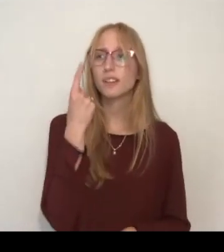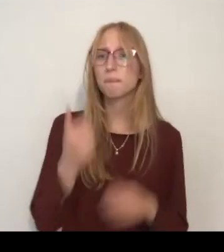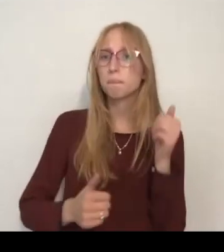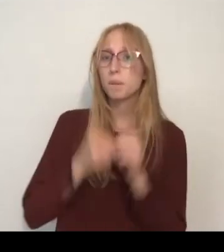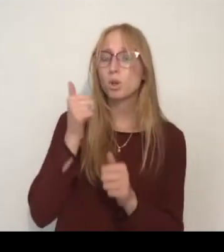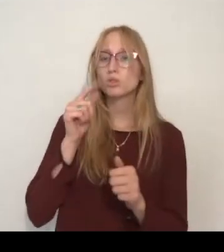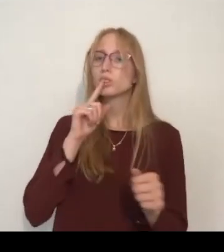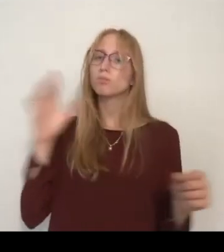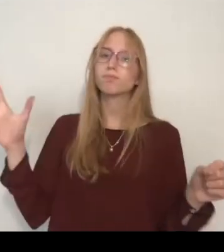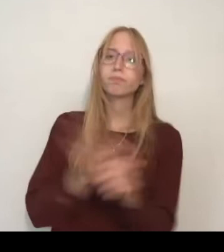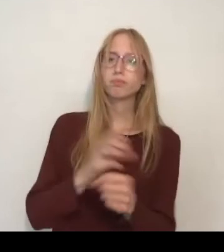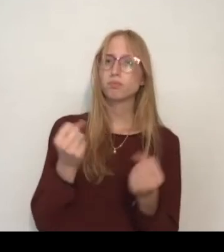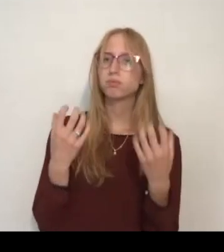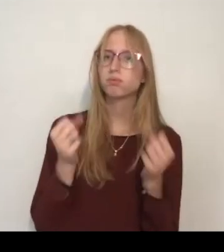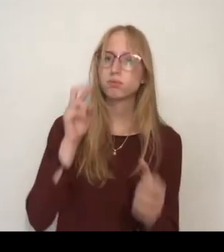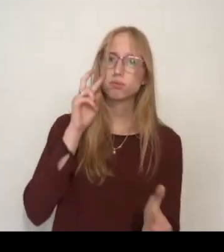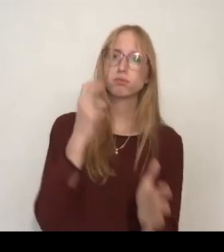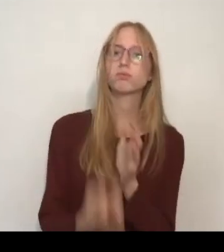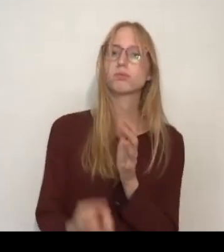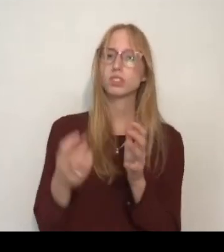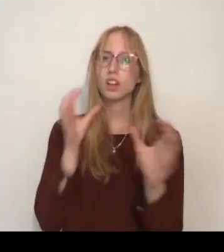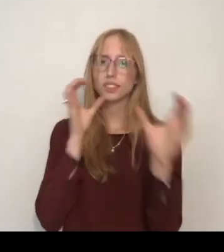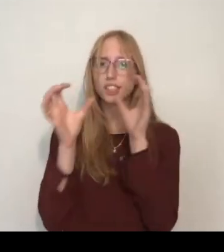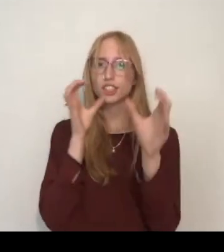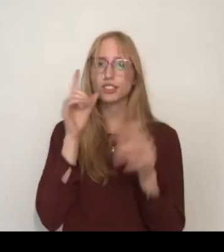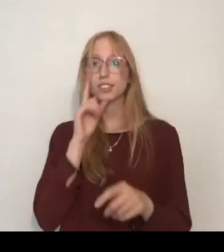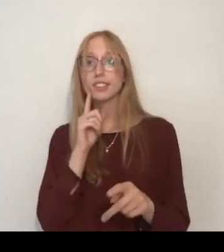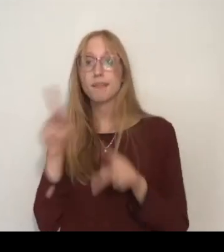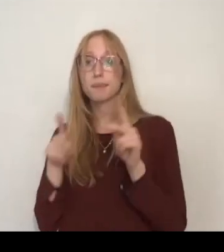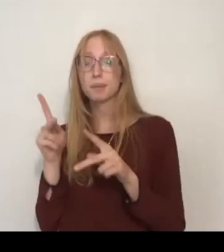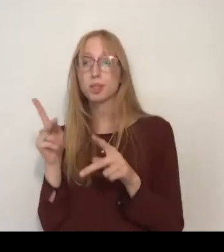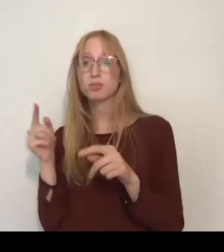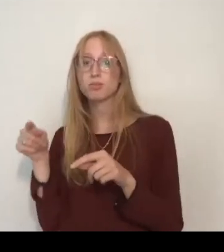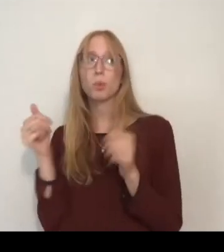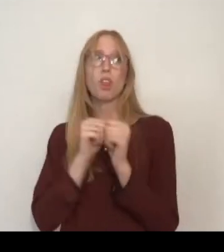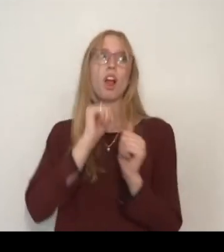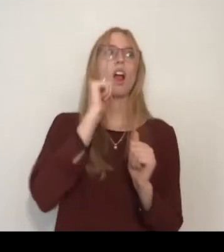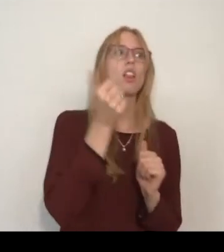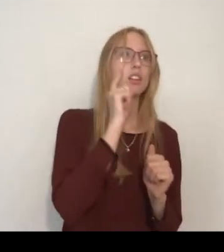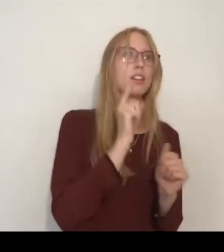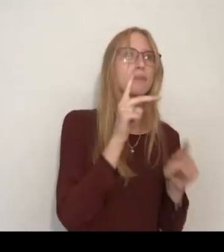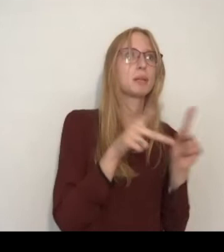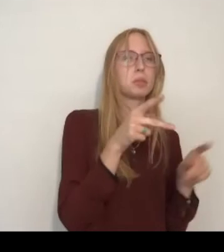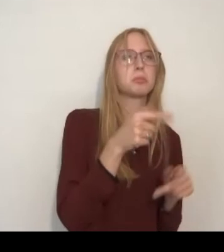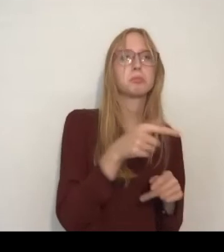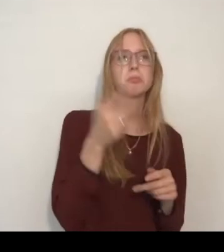Most fully immersive and fluent conversations that deaf people are involved in are with other deaf people.